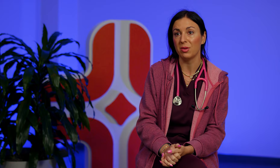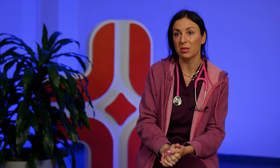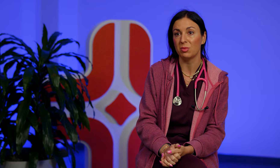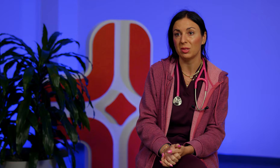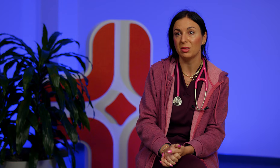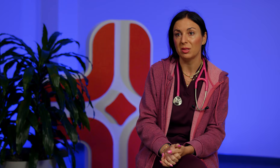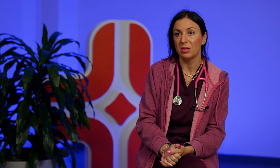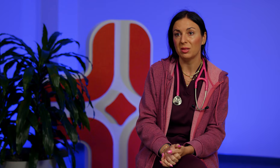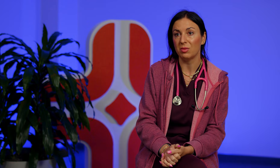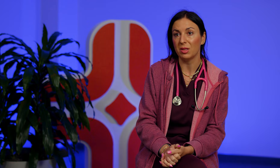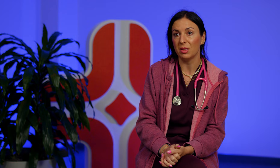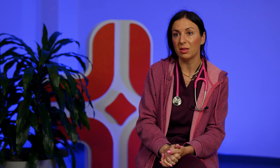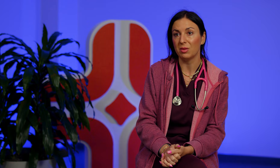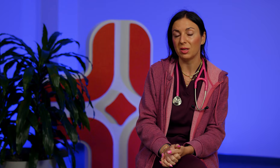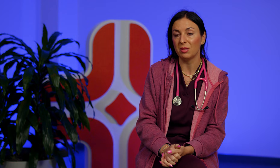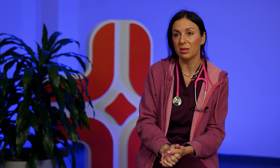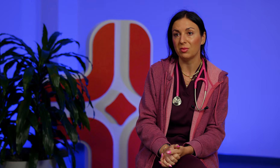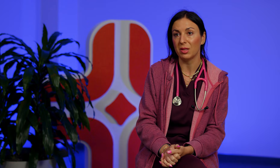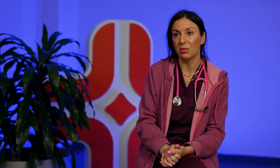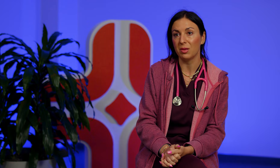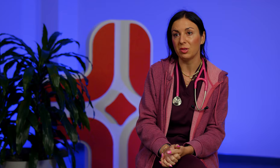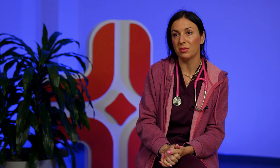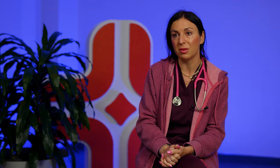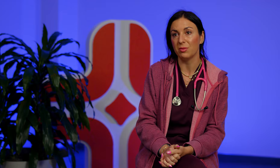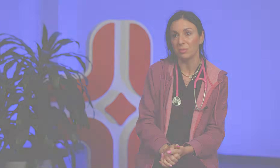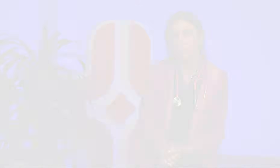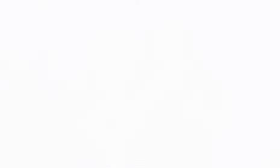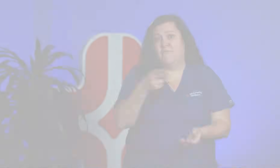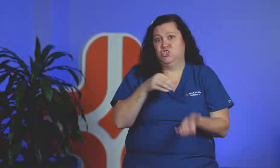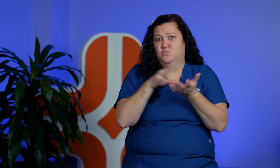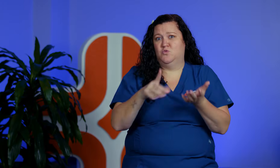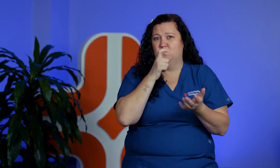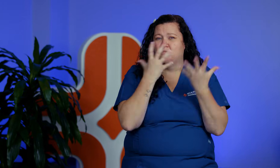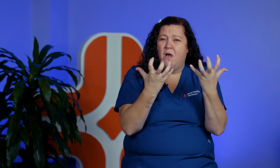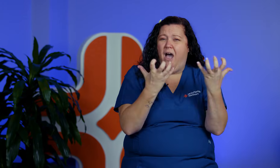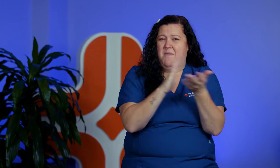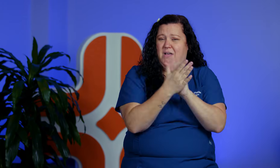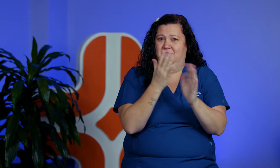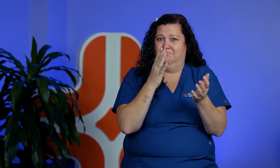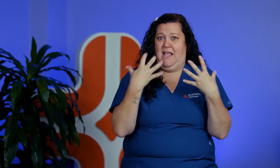having someone that really can relate with them on a different level. For those deaf students or hard of hearing students